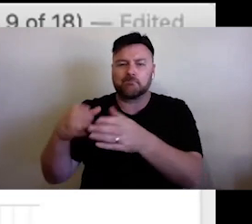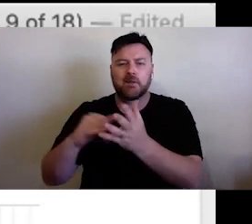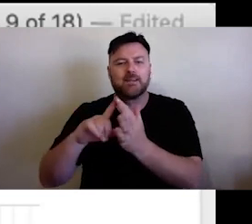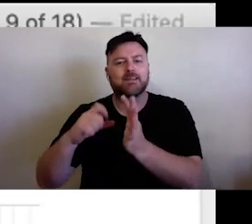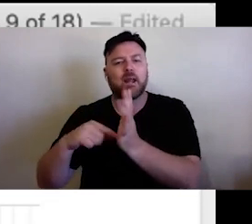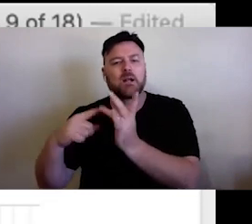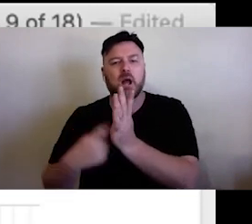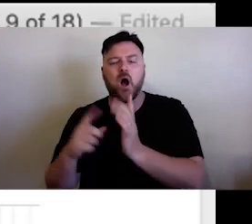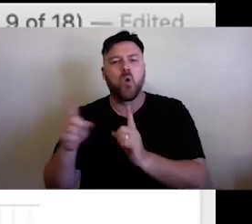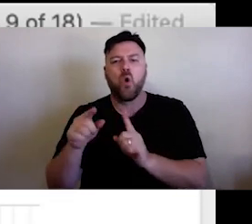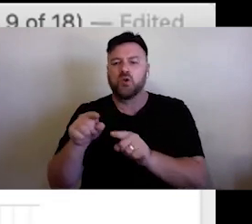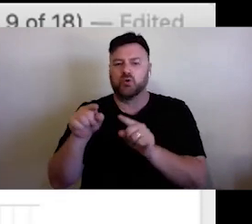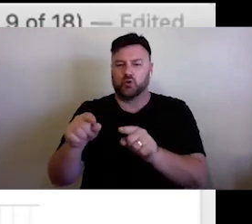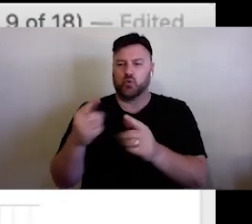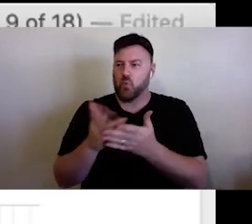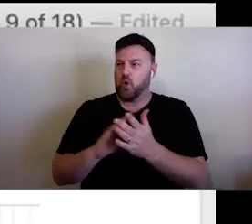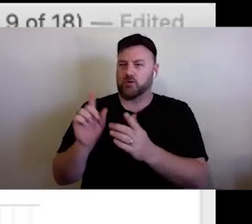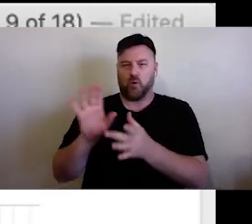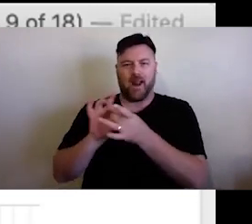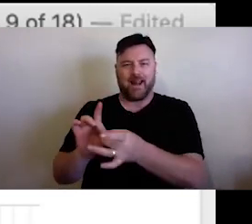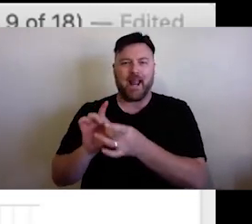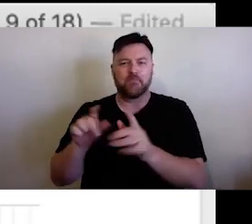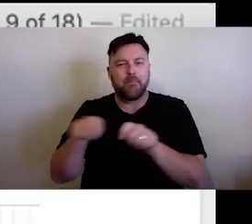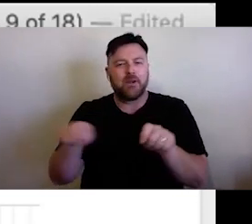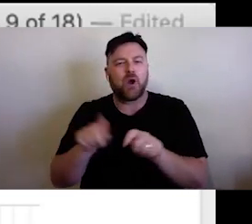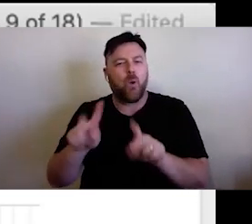I think that the more we can share and be transparent about what we're